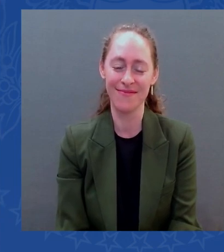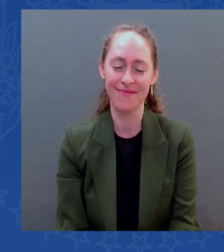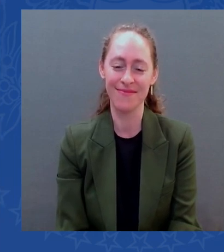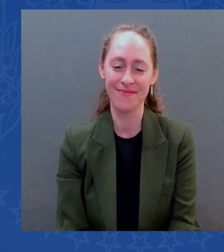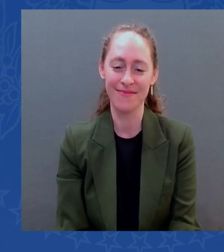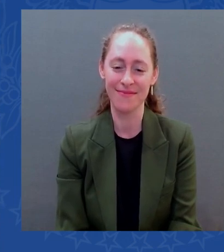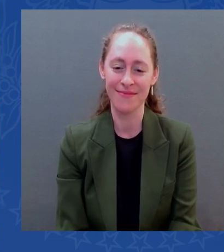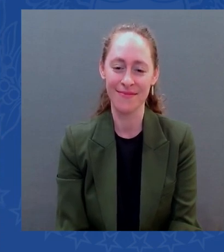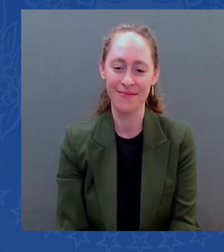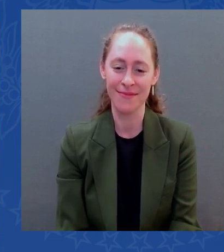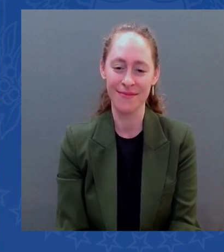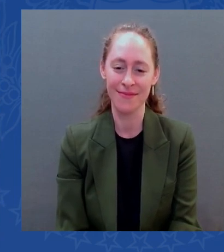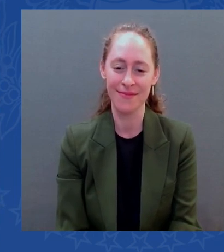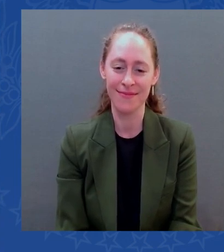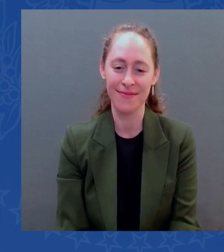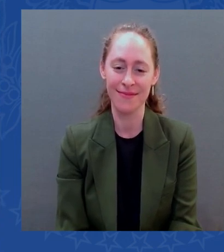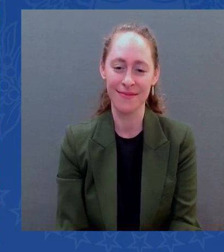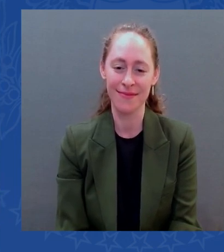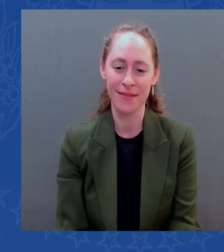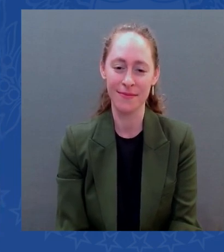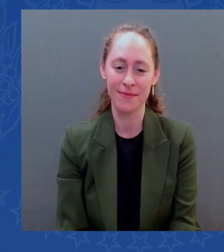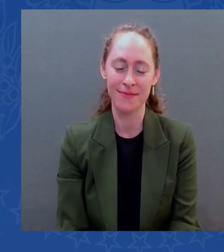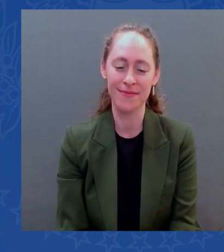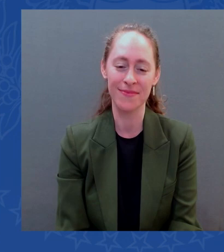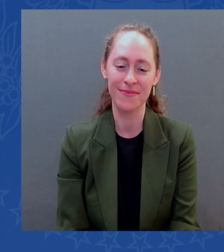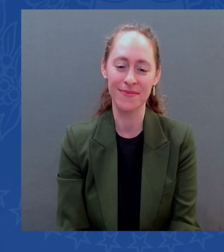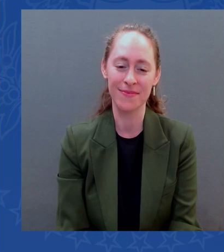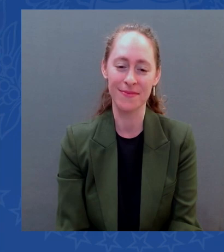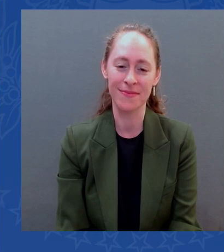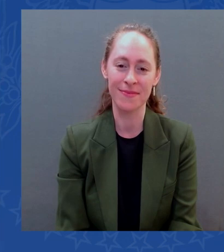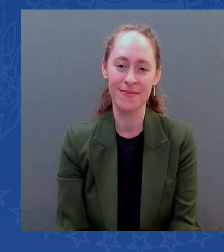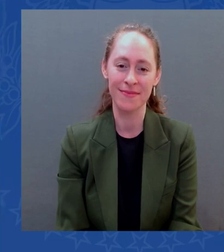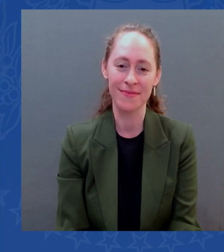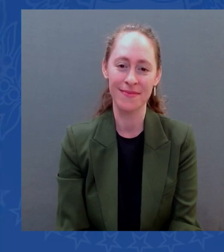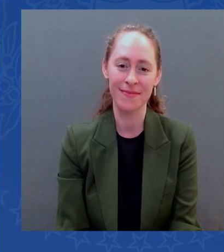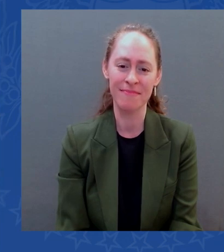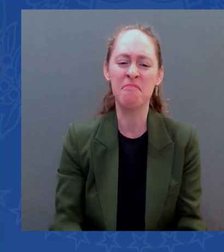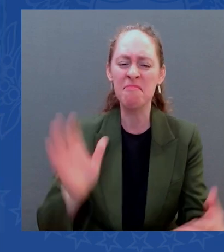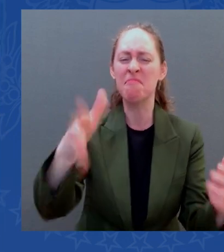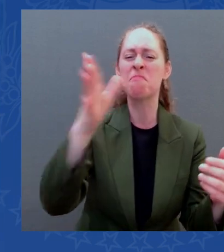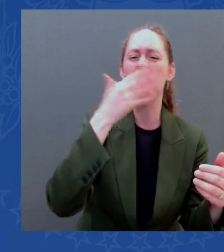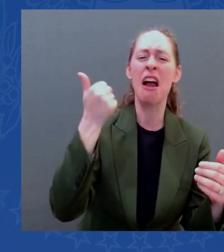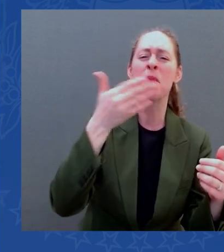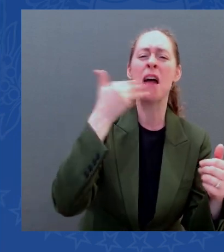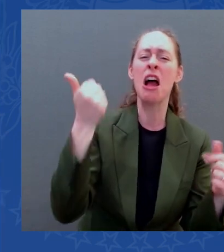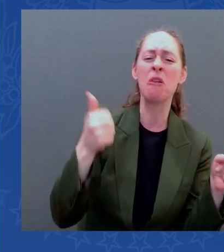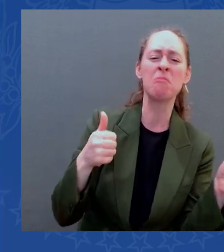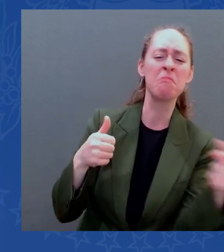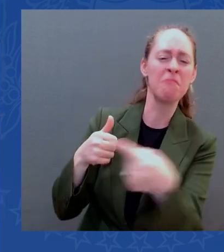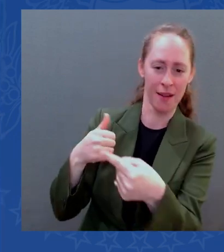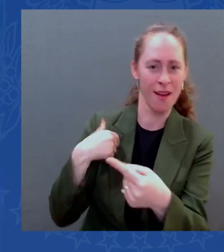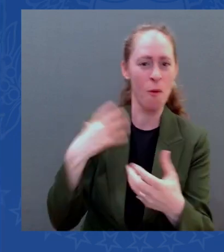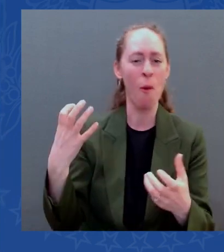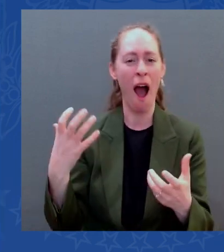a little bit so you can -- The President: Walk over to the Cup a little bit. Mr. Stamkos: Yeah, so you can -- The President: Okay. Mr. Stamkos: Yeah, let's to do that. The President: All right.